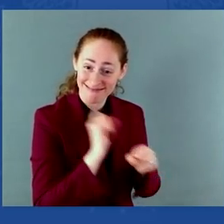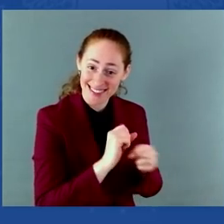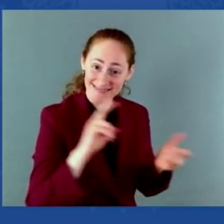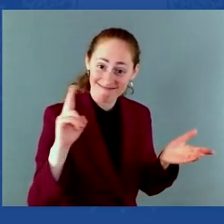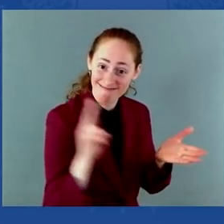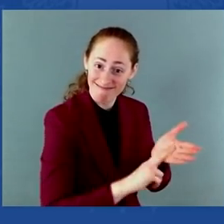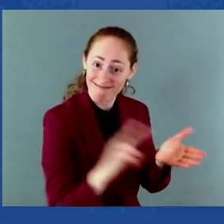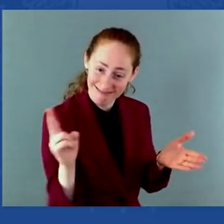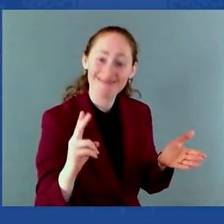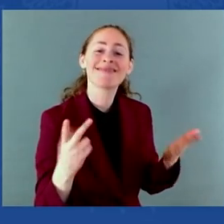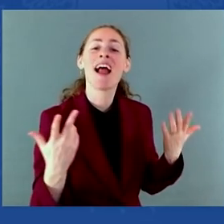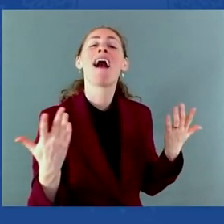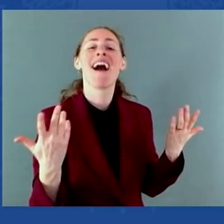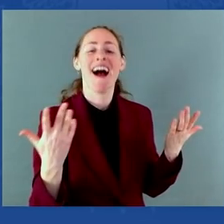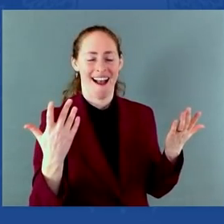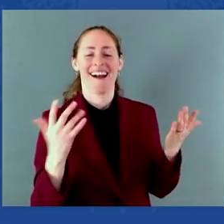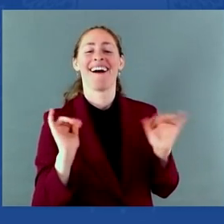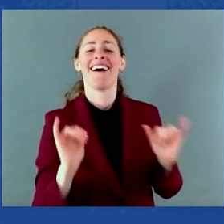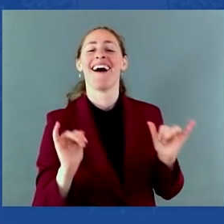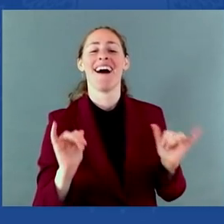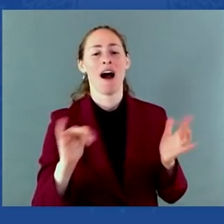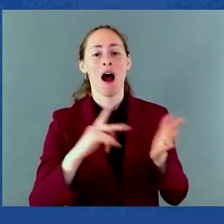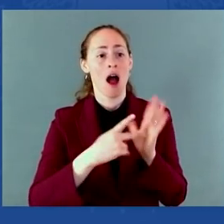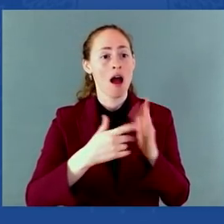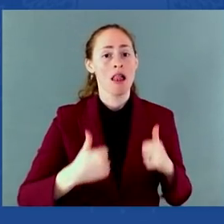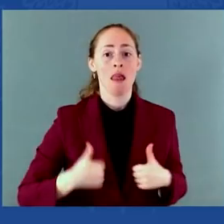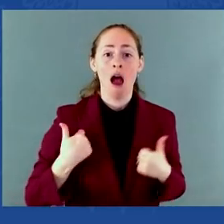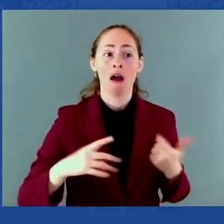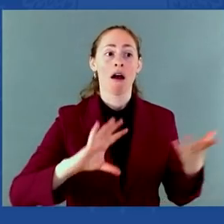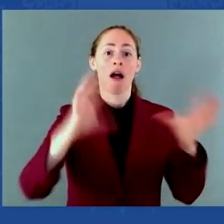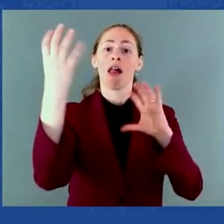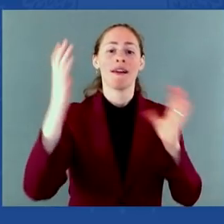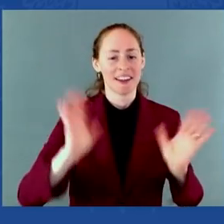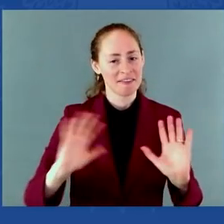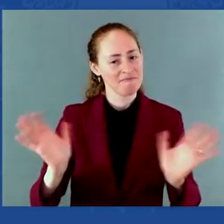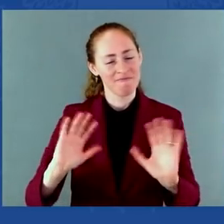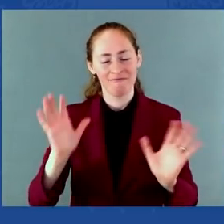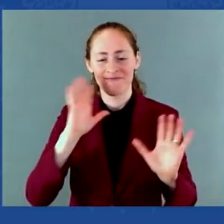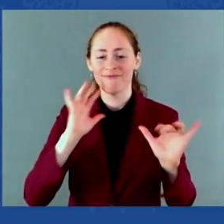Look, there's much more to this law. But most of all, this law does something else that's truly historic.